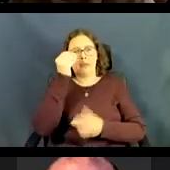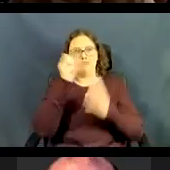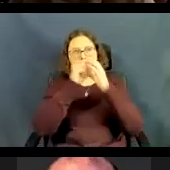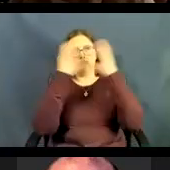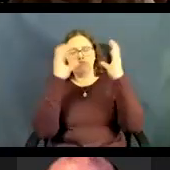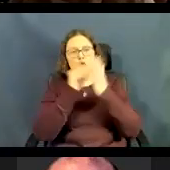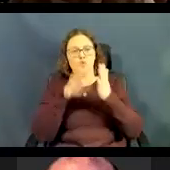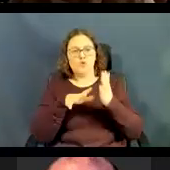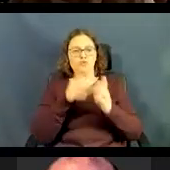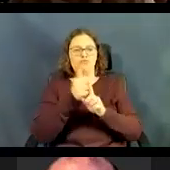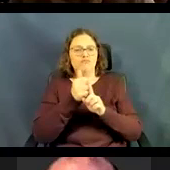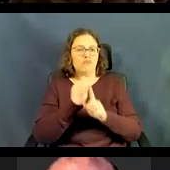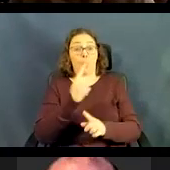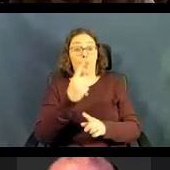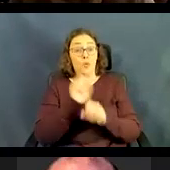Just be sure to title it as such, practice for May 2022.